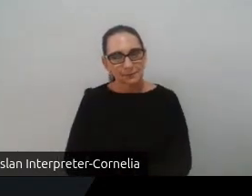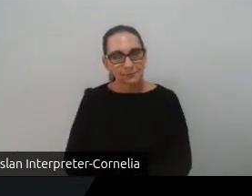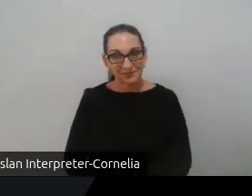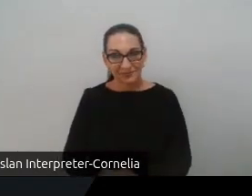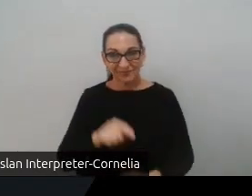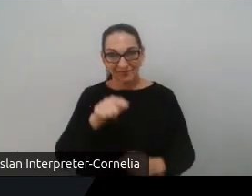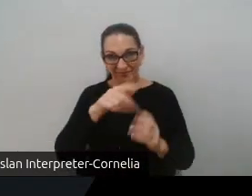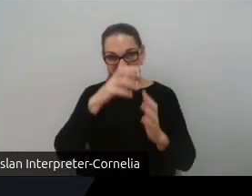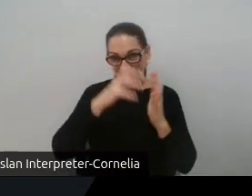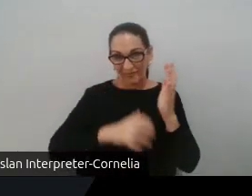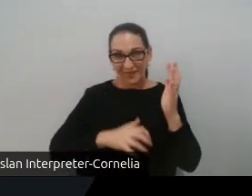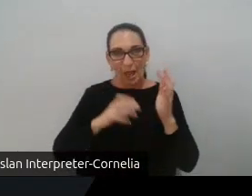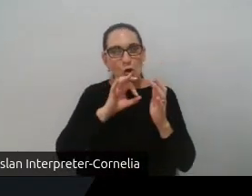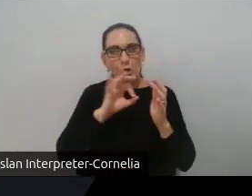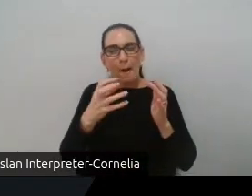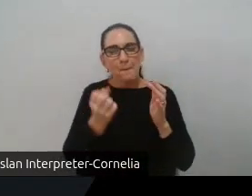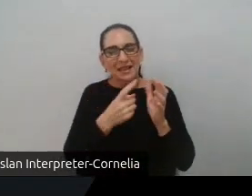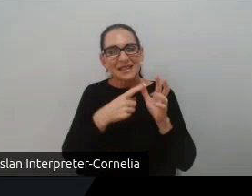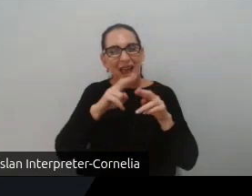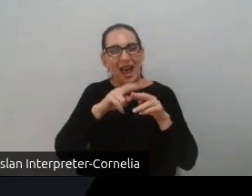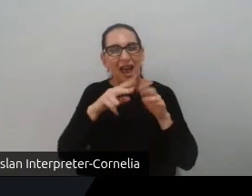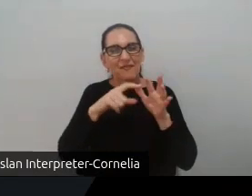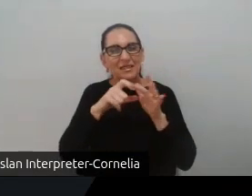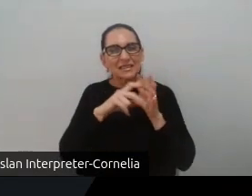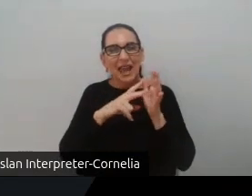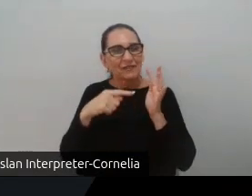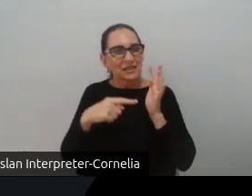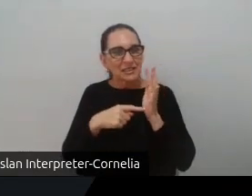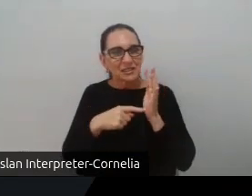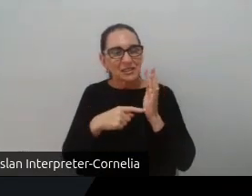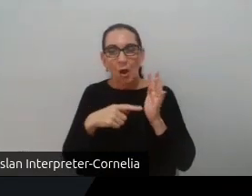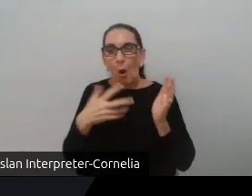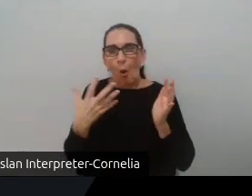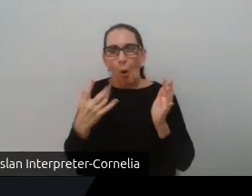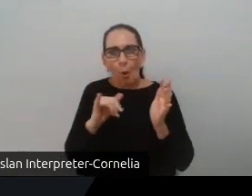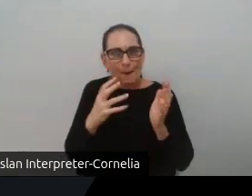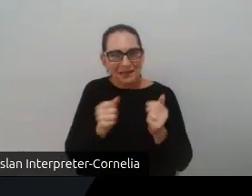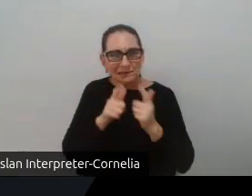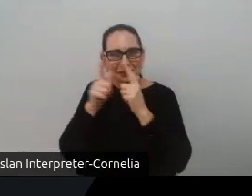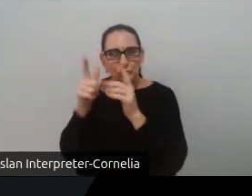be in an affidavit form or signed by JPE can be just attached to the application. Again this is